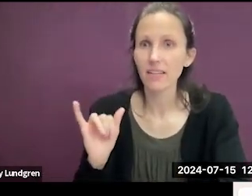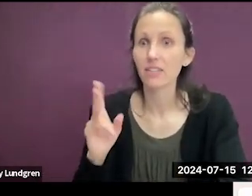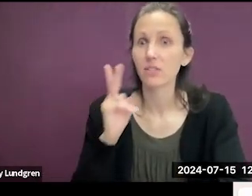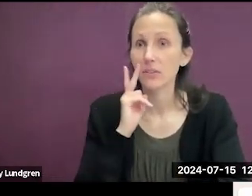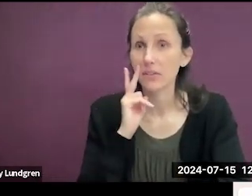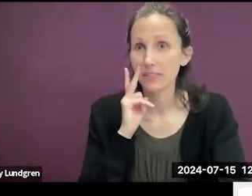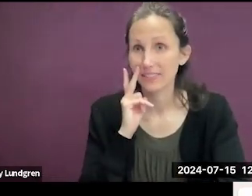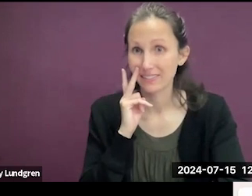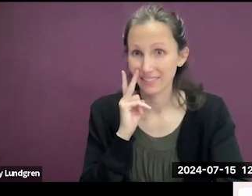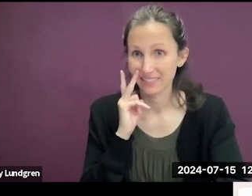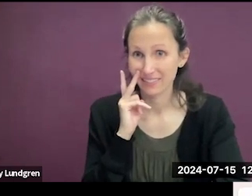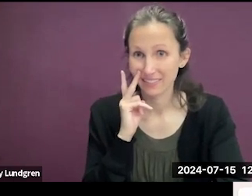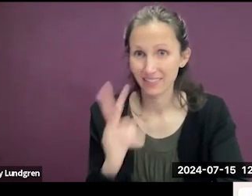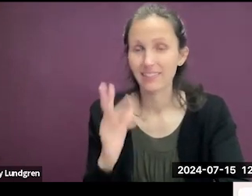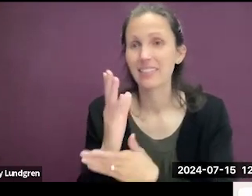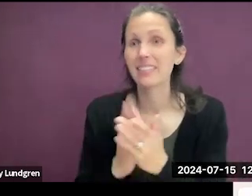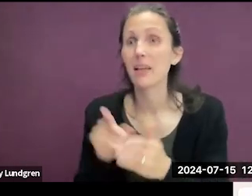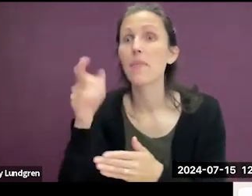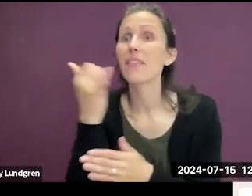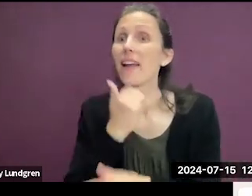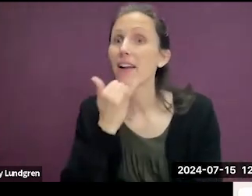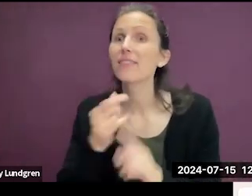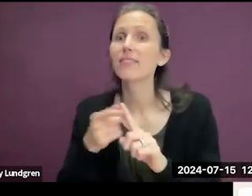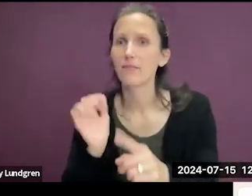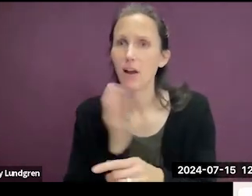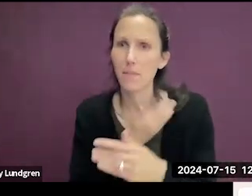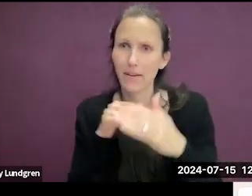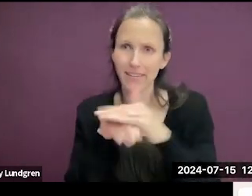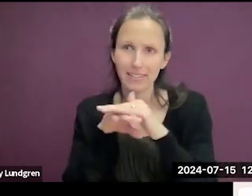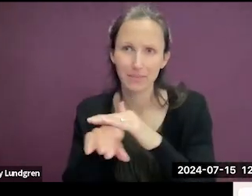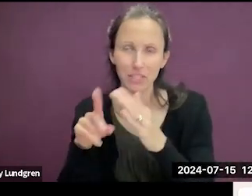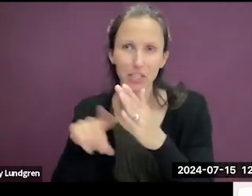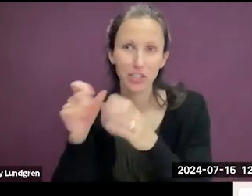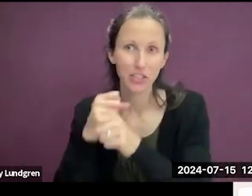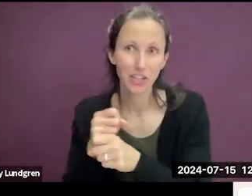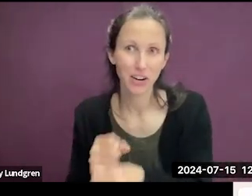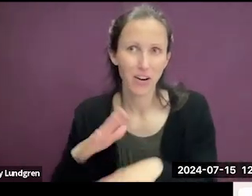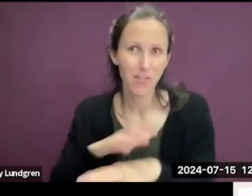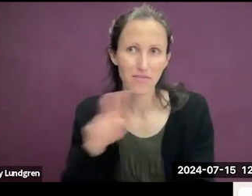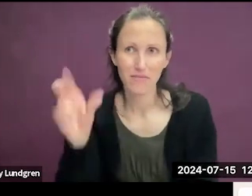of these errors pop up in our accessibility checker on the right side of our screen.